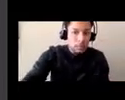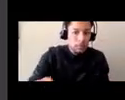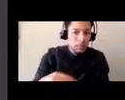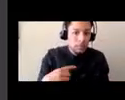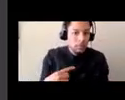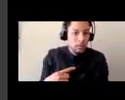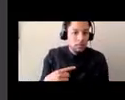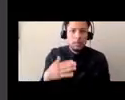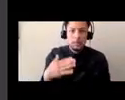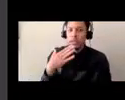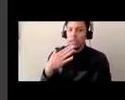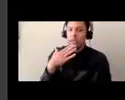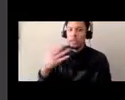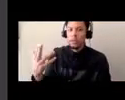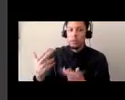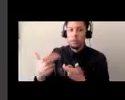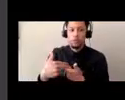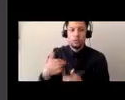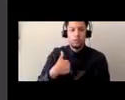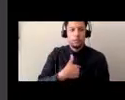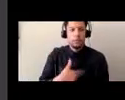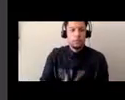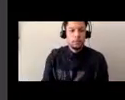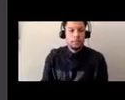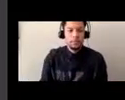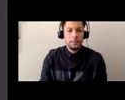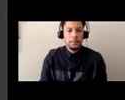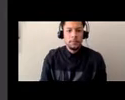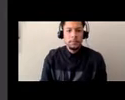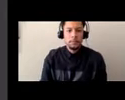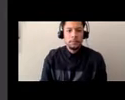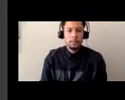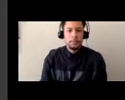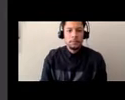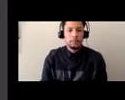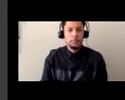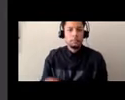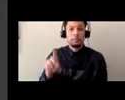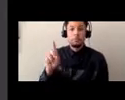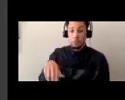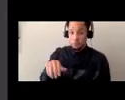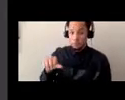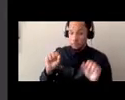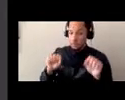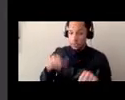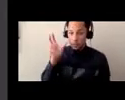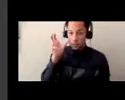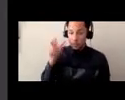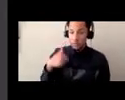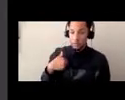[indiscernible]. Can you hear me? All right.